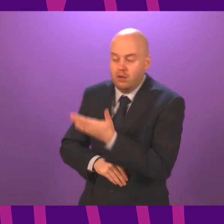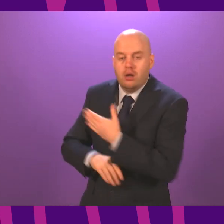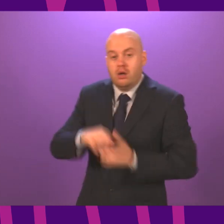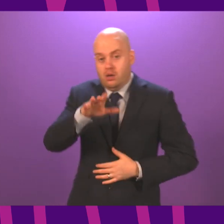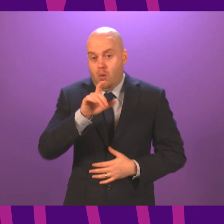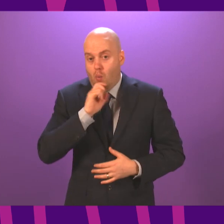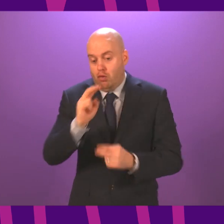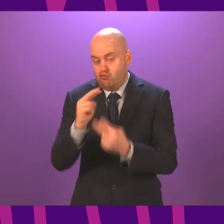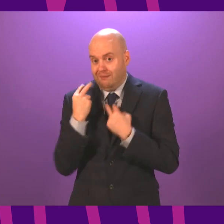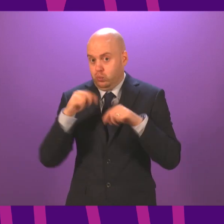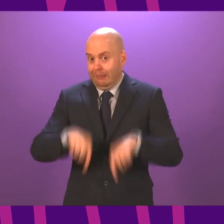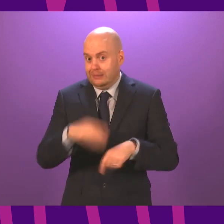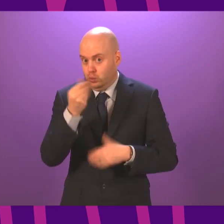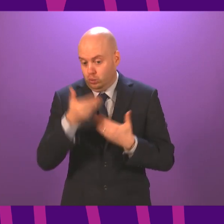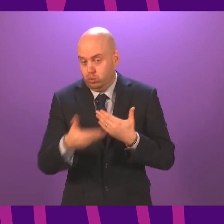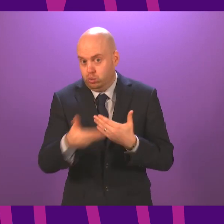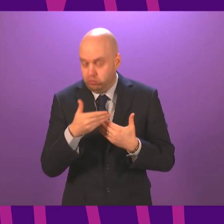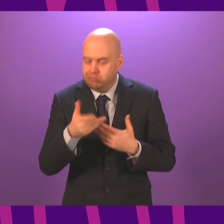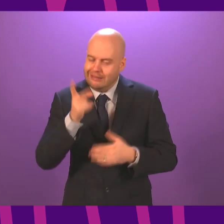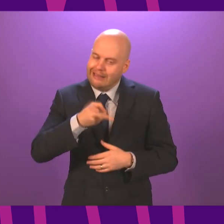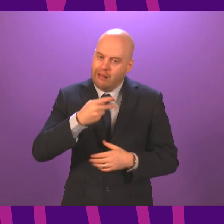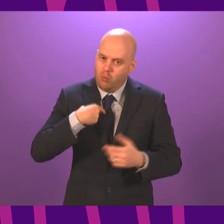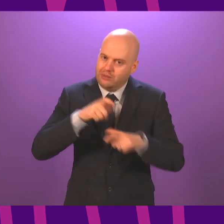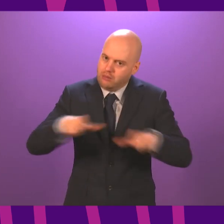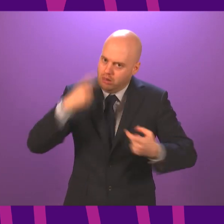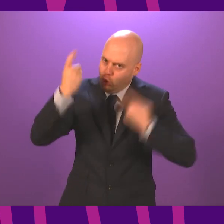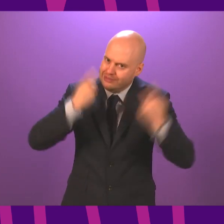in due course. Again, the issue is something that is under active consideration at this point.